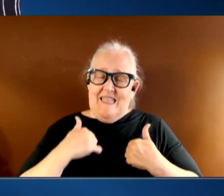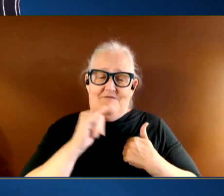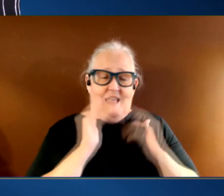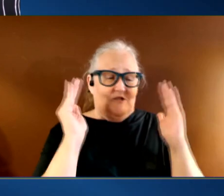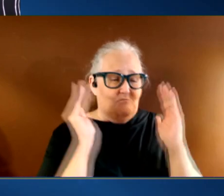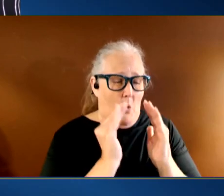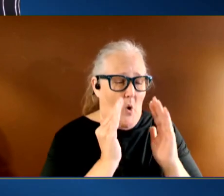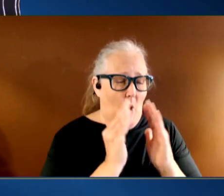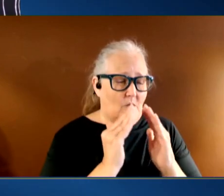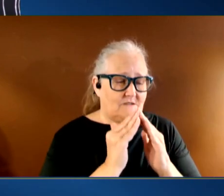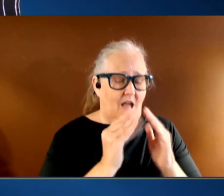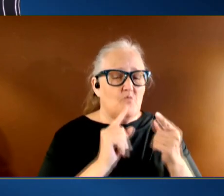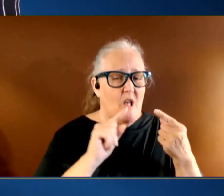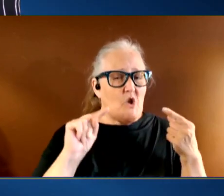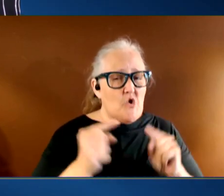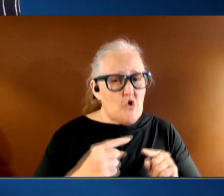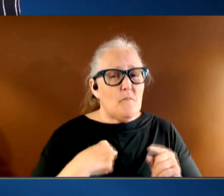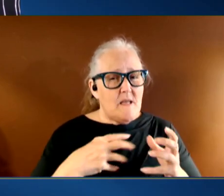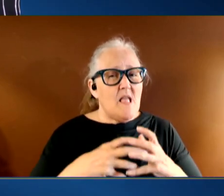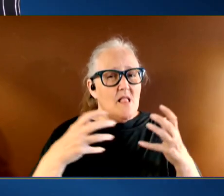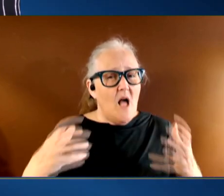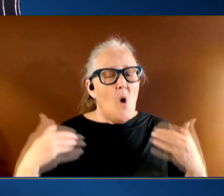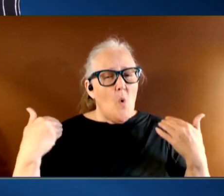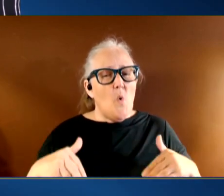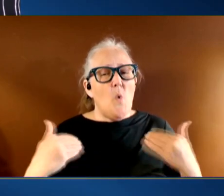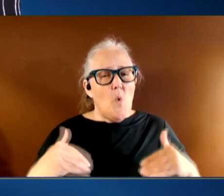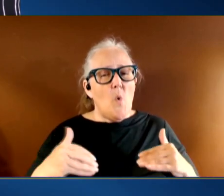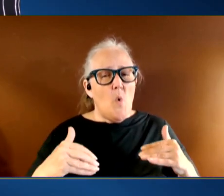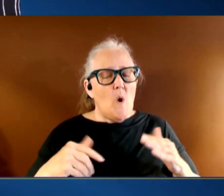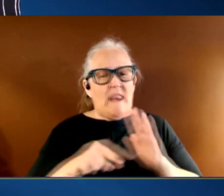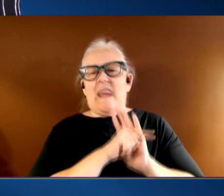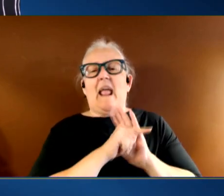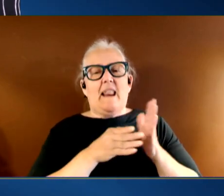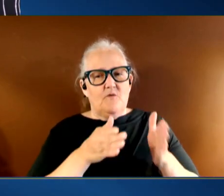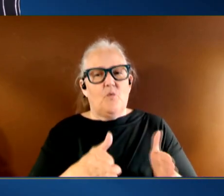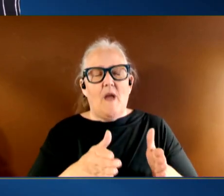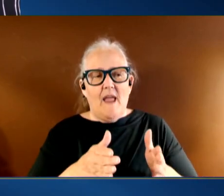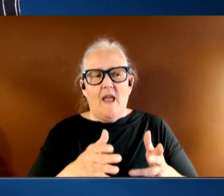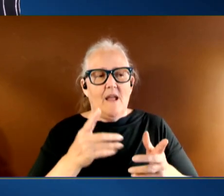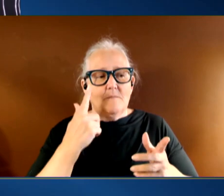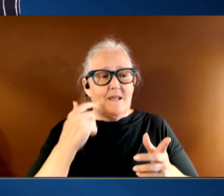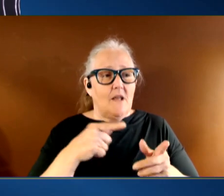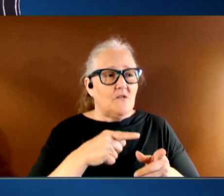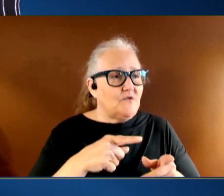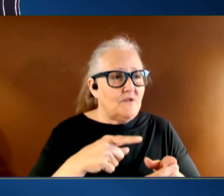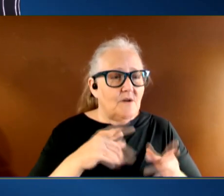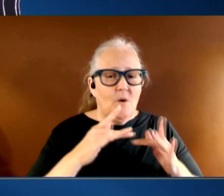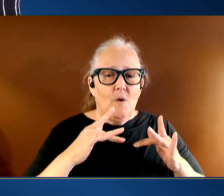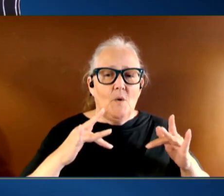I was basically in an area that didn't have the knowledge to take care and handle sickle